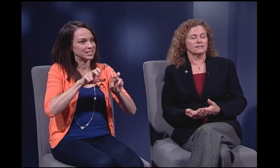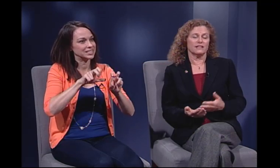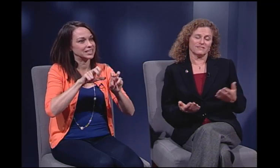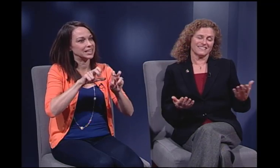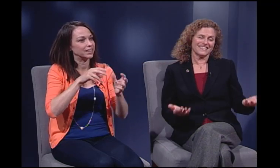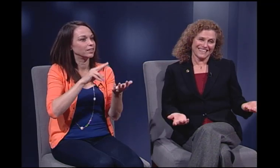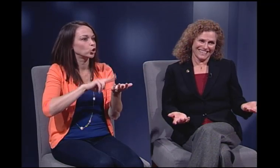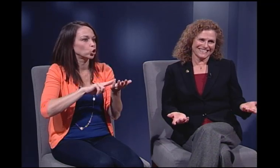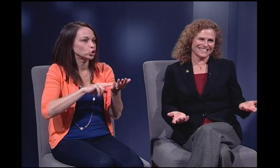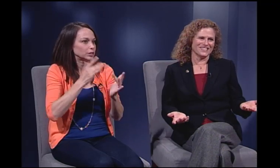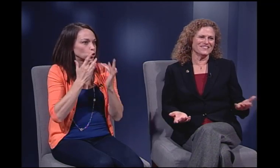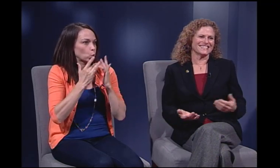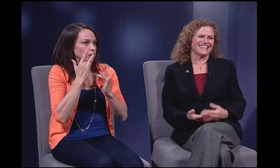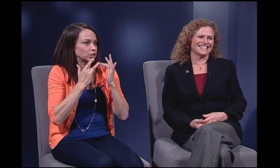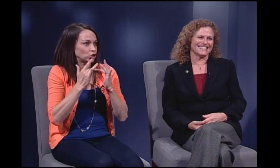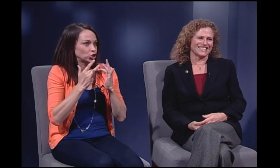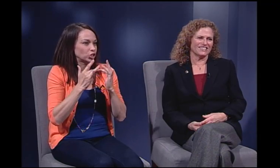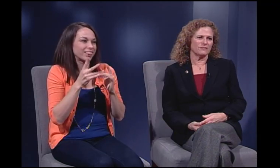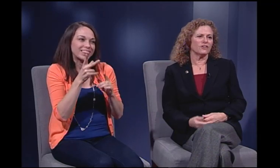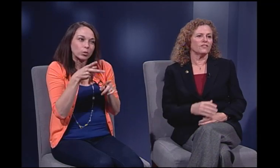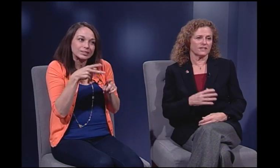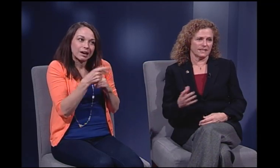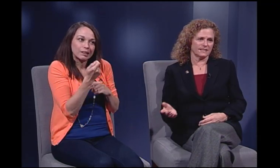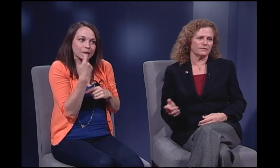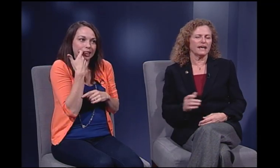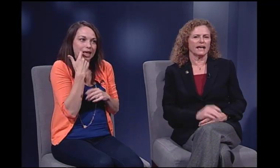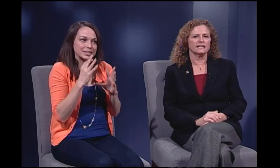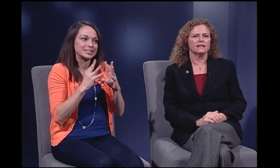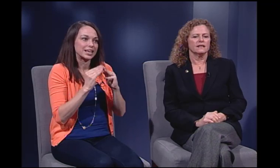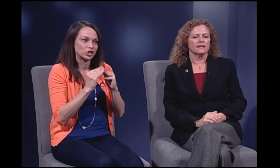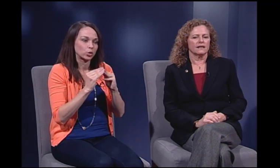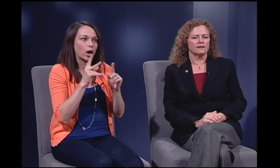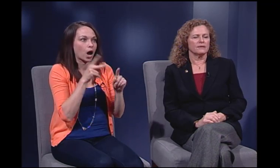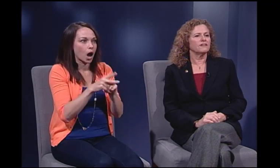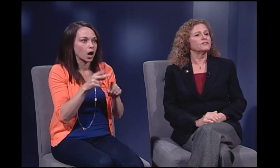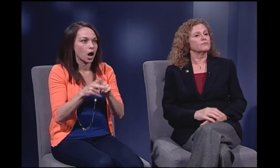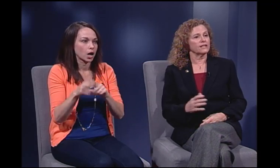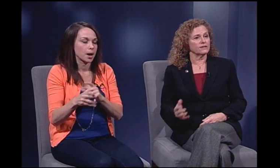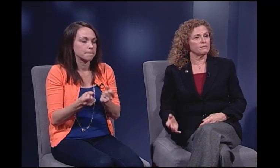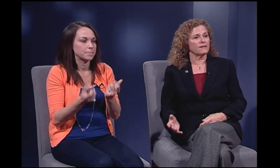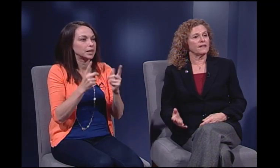That was cut some this last session with all the cuts that we had, but I feel really good about that